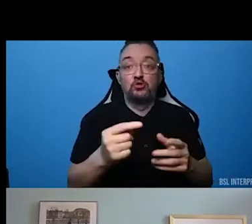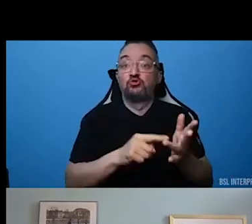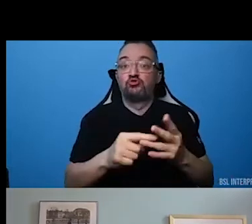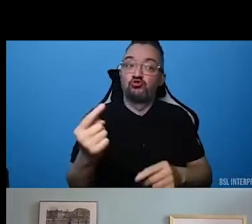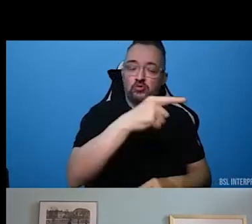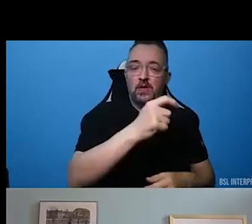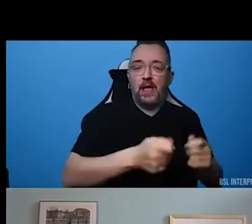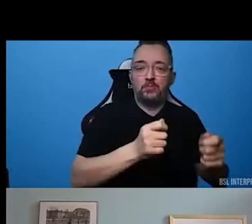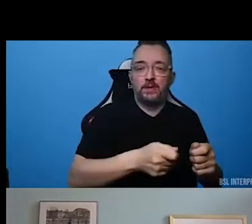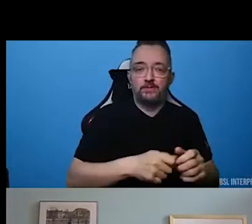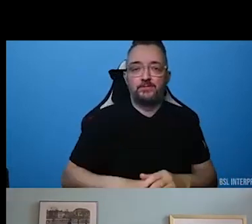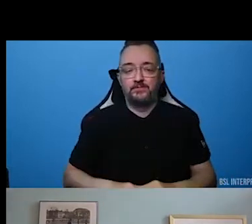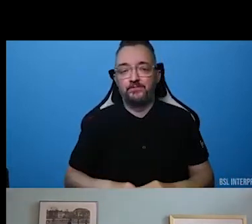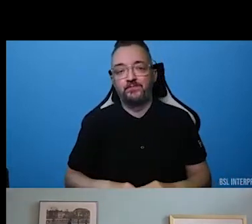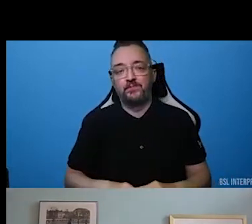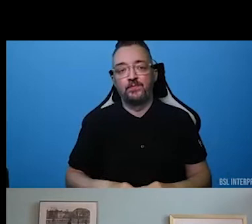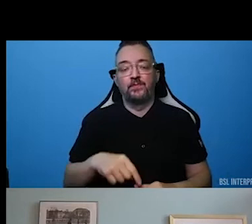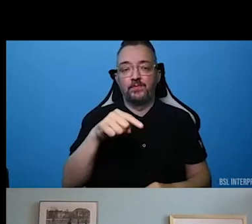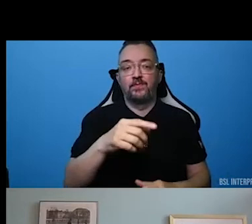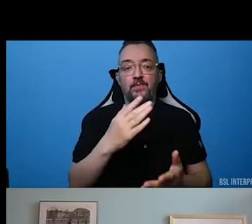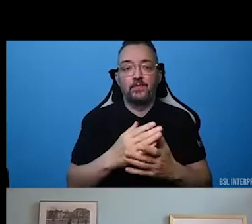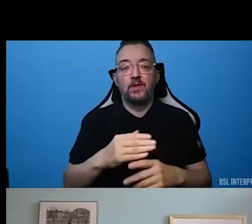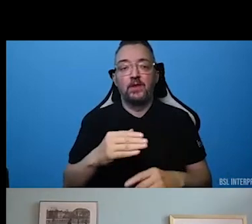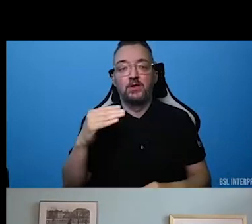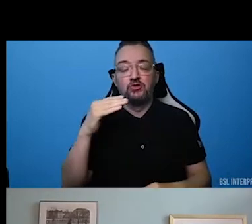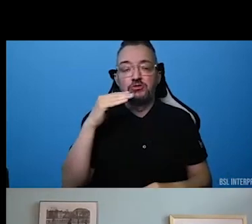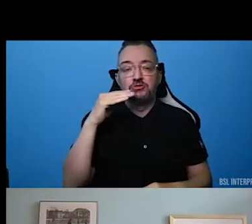to emphasize that this was a particularly rough, scratchy,